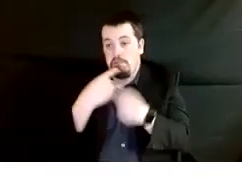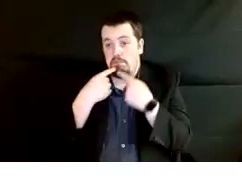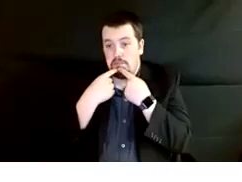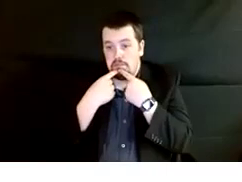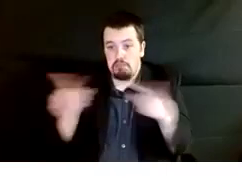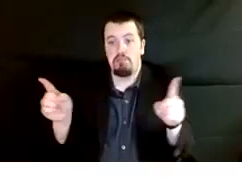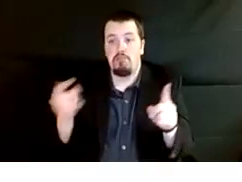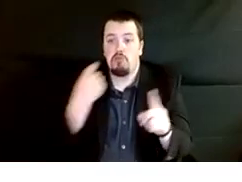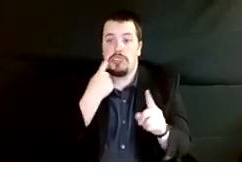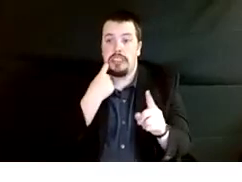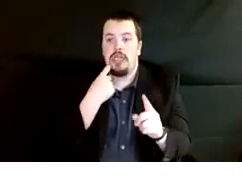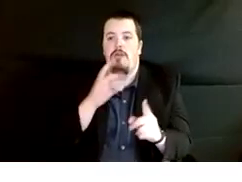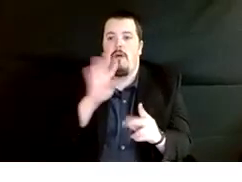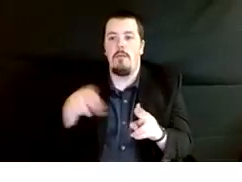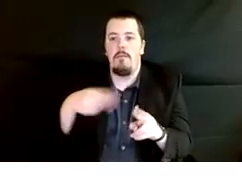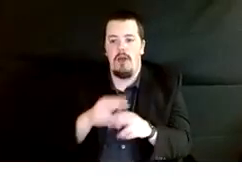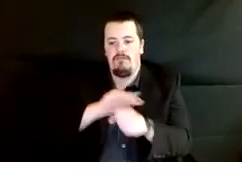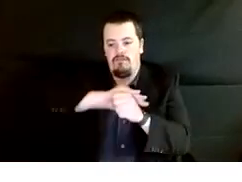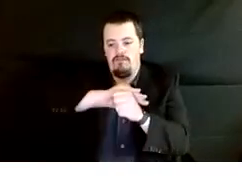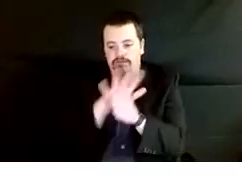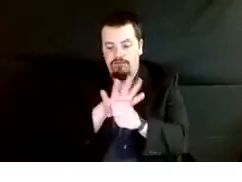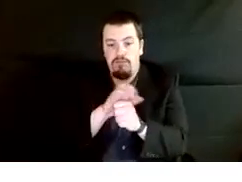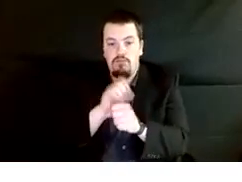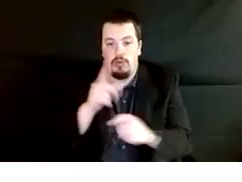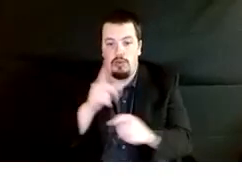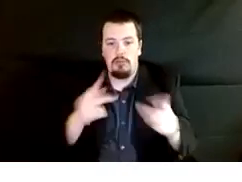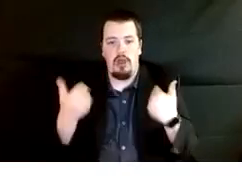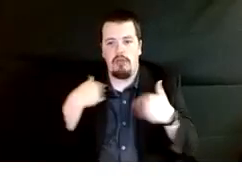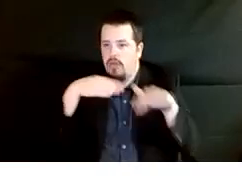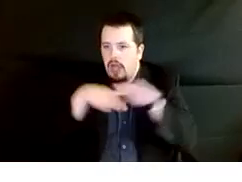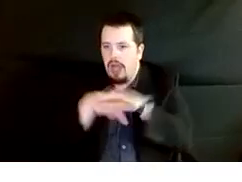and it's talking about COVID and making sure people have access to vaccines and other things